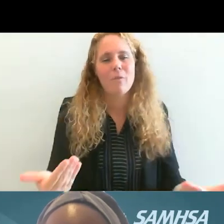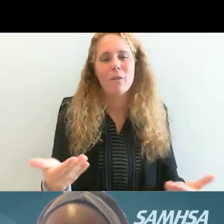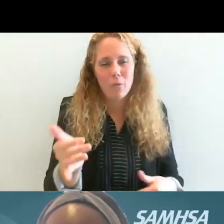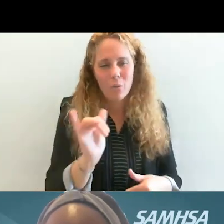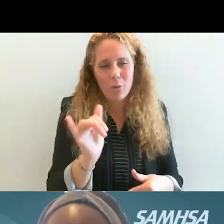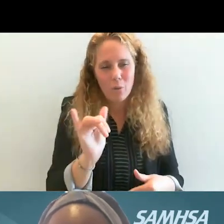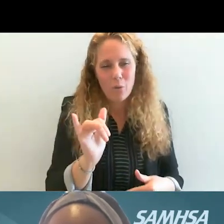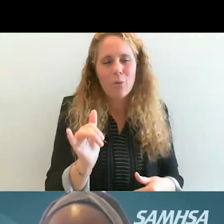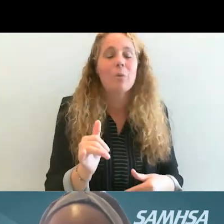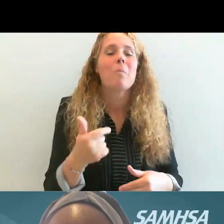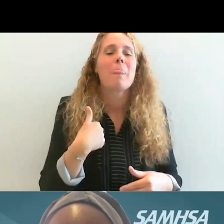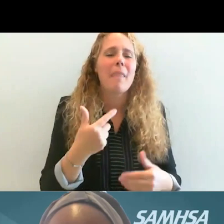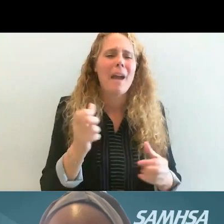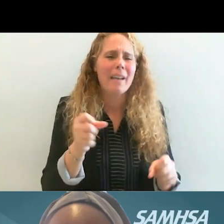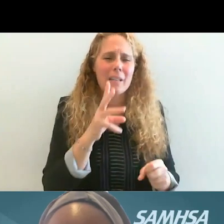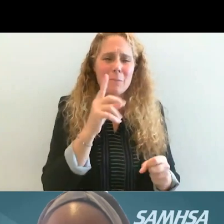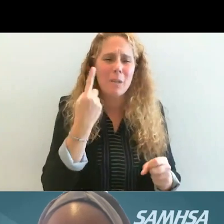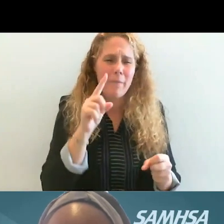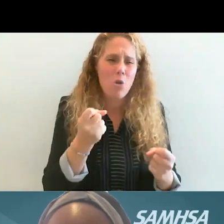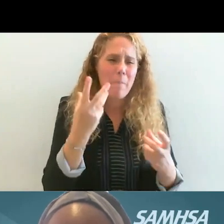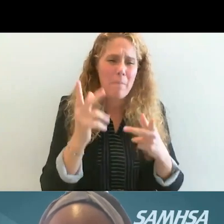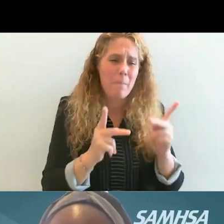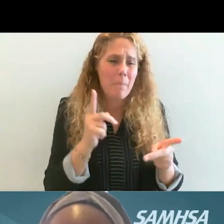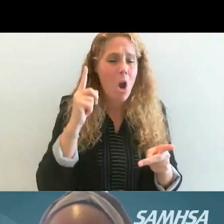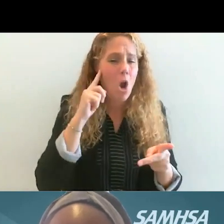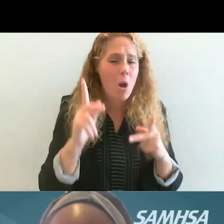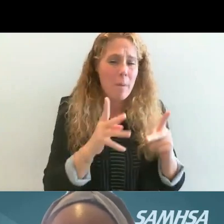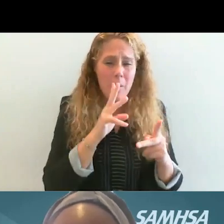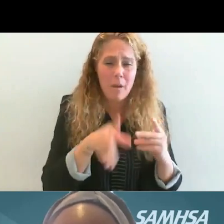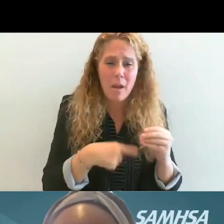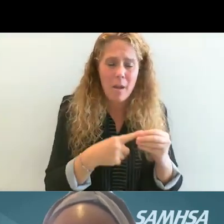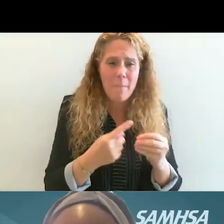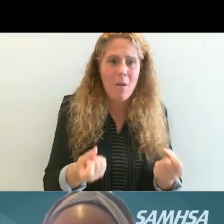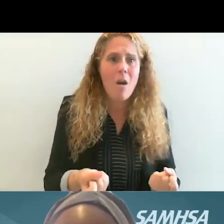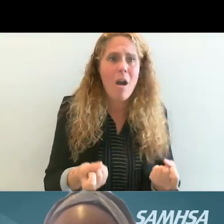I THINK I SPEAK FOR MANY OF US ON THIS CALL HOW MUCH IT HAS MEANT